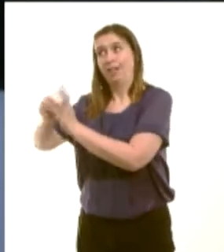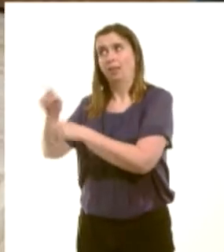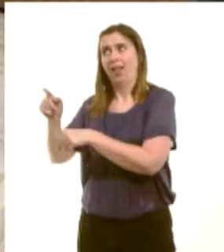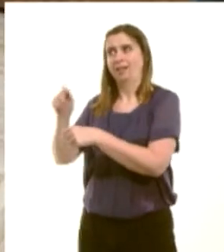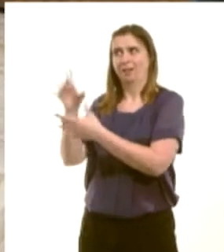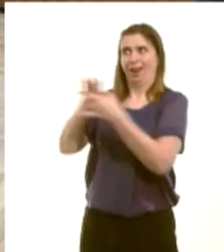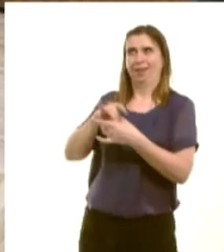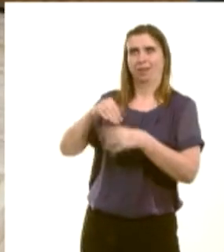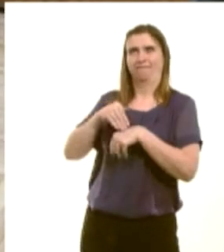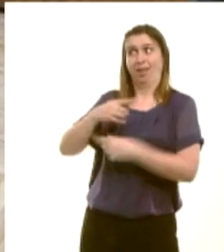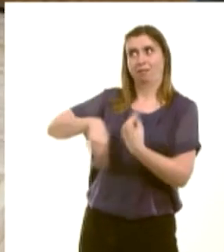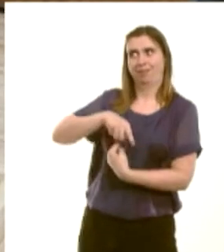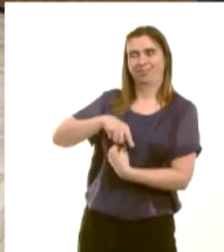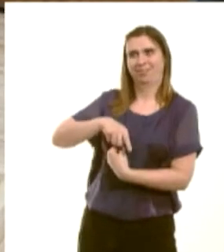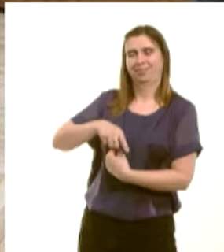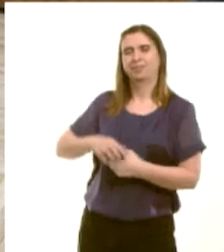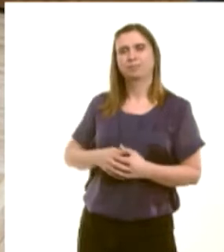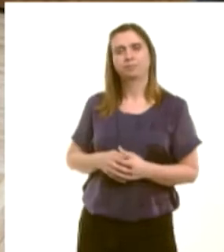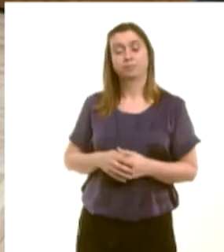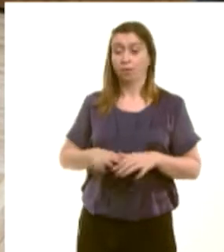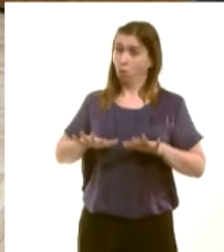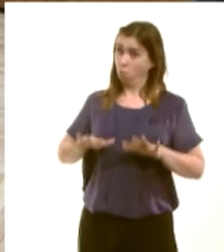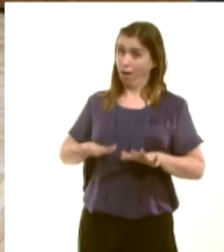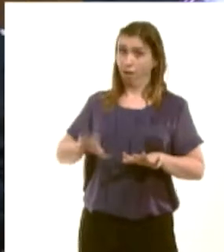Carwyn Jones: Well, nobody on this side of the border is suggesting that people who live